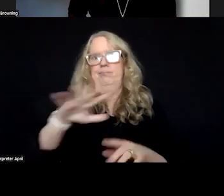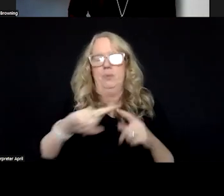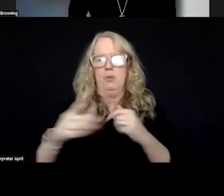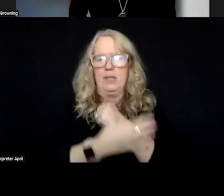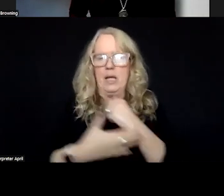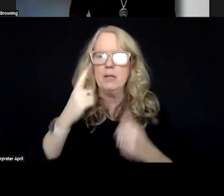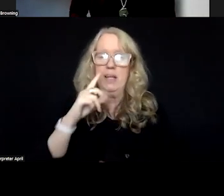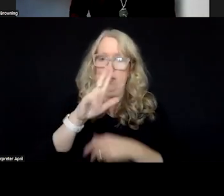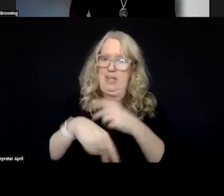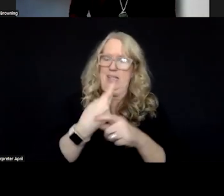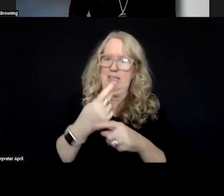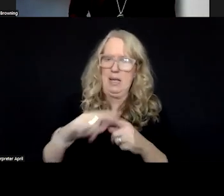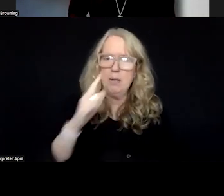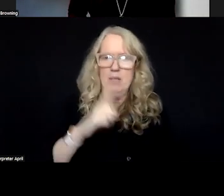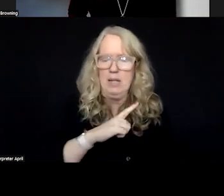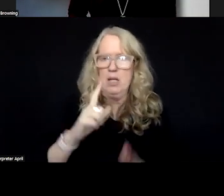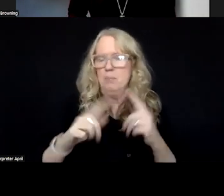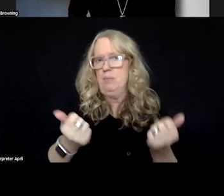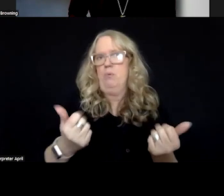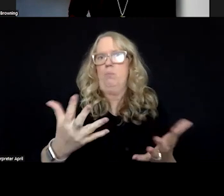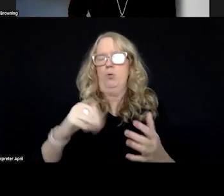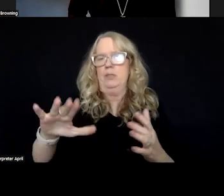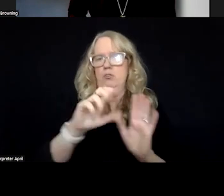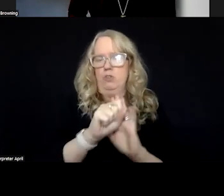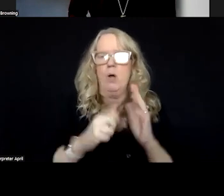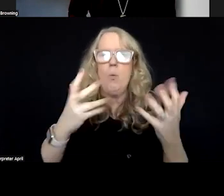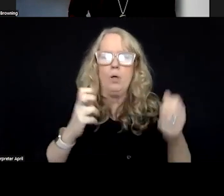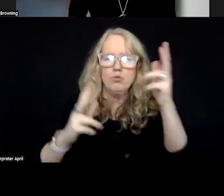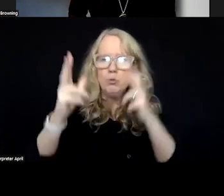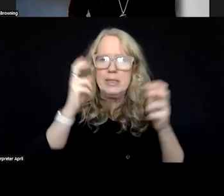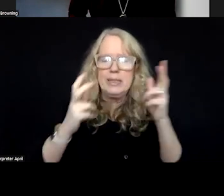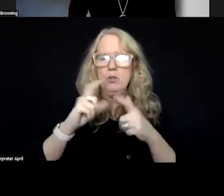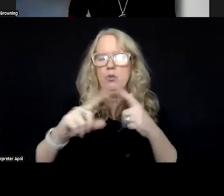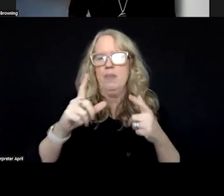IS BEING DEBATED. WOULD LOVE TO HEAR ABOUT IT. PLEASE DROP THAT IN THE CHAT.